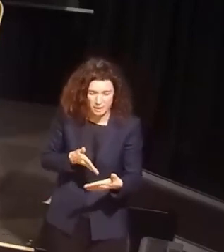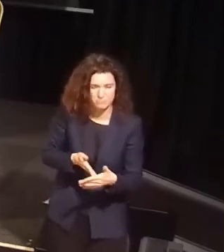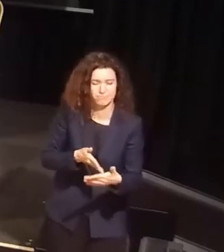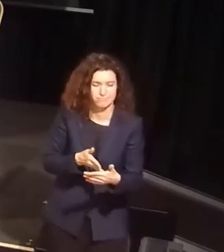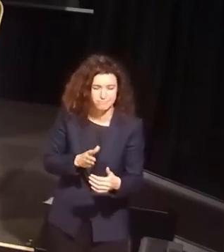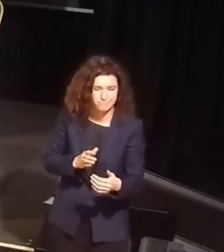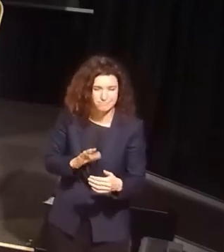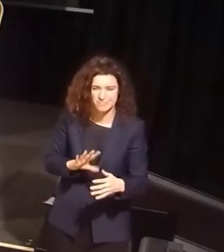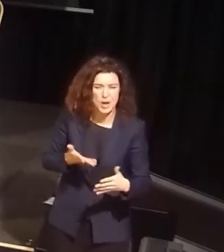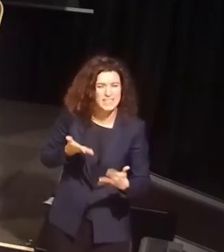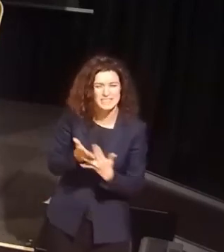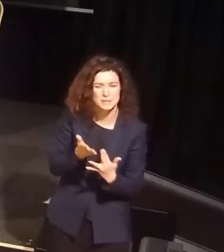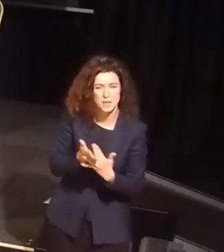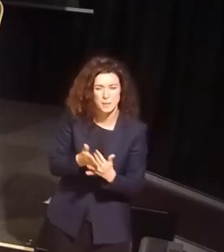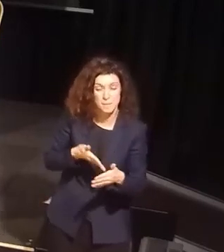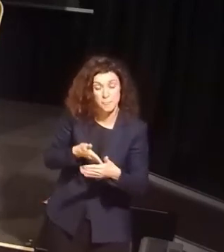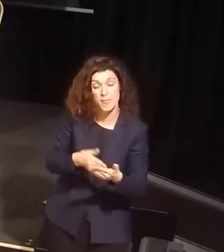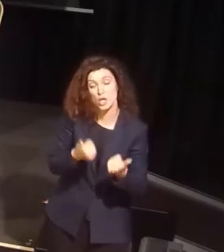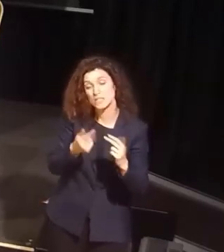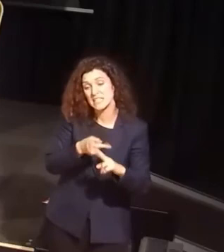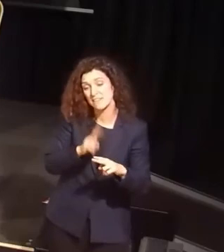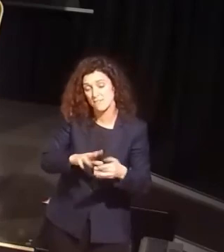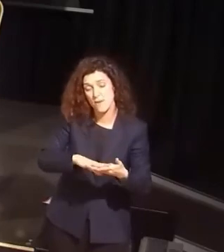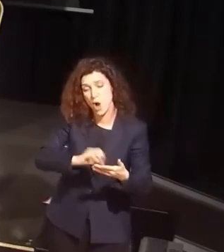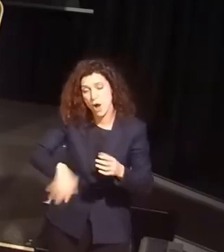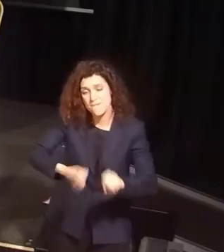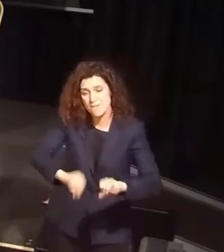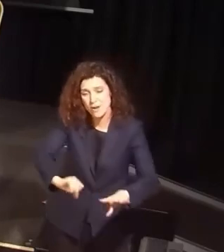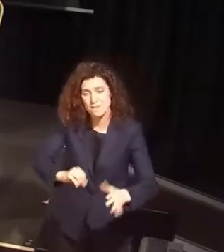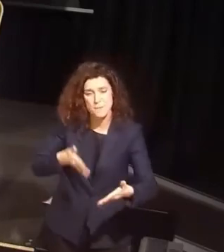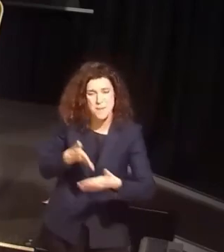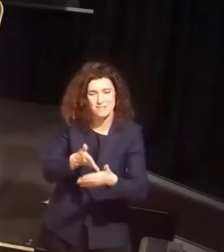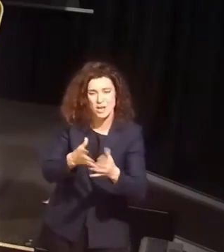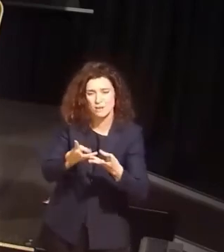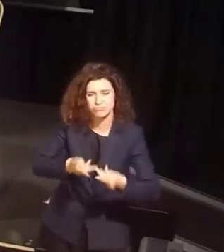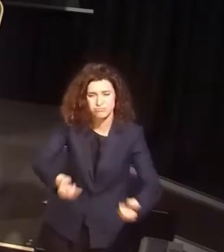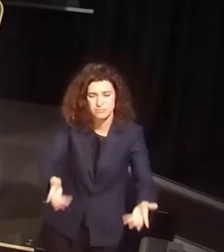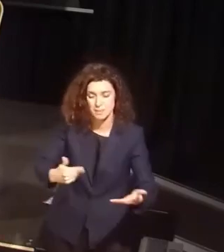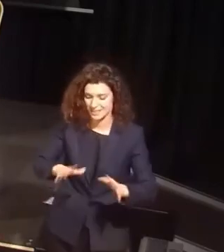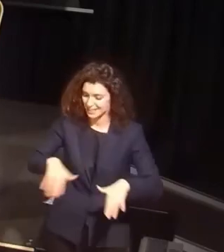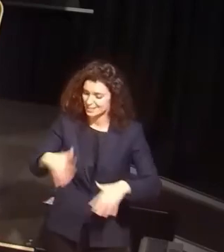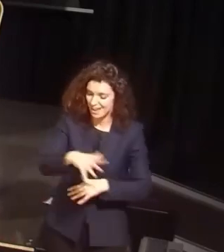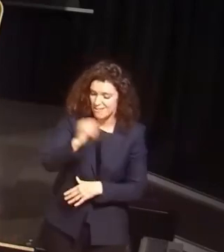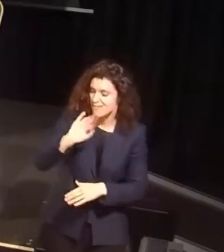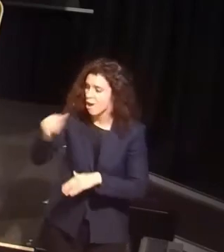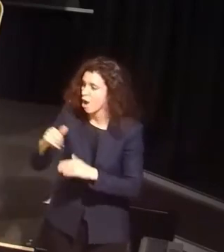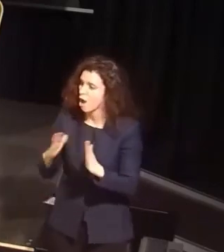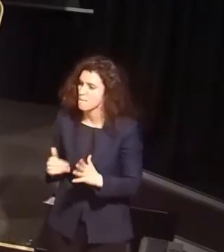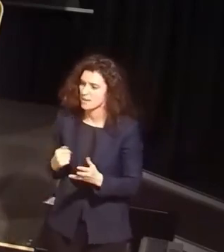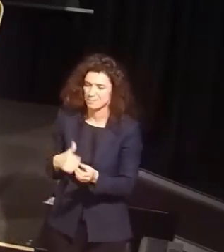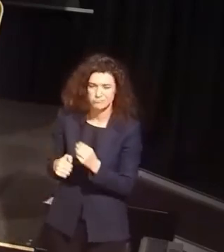It would be great if there was one that wasn't a barrier, that the kids could take home and complete whenever we assess them, and go